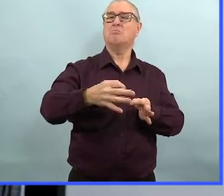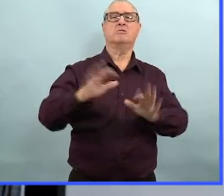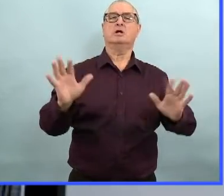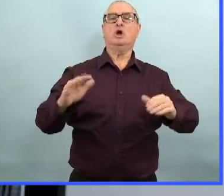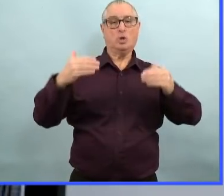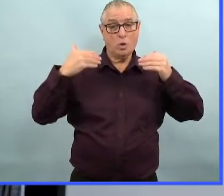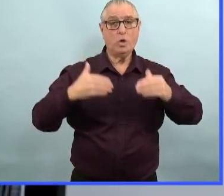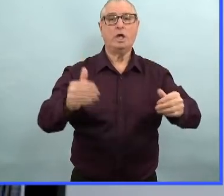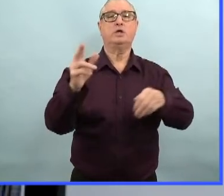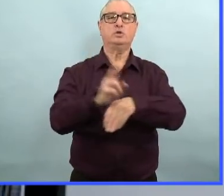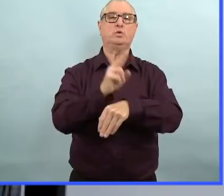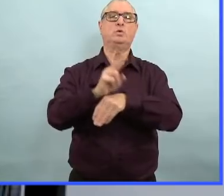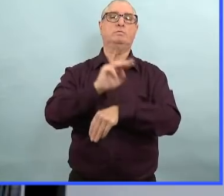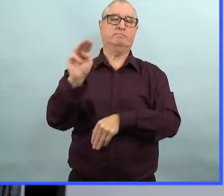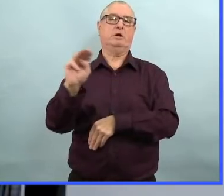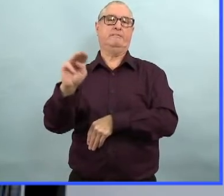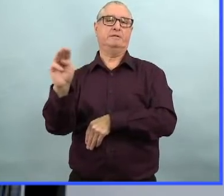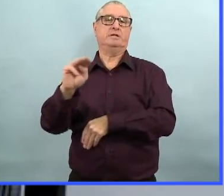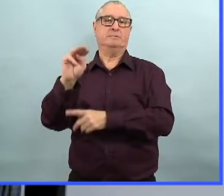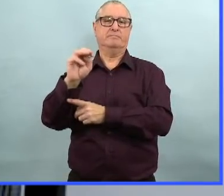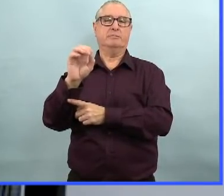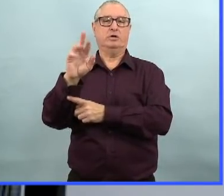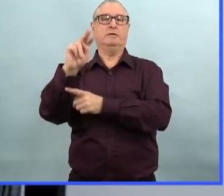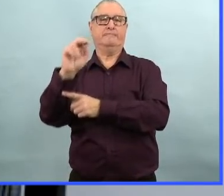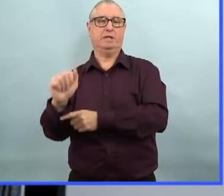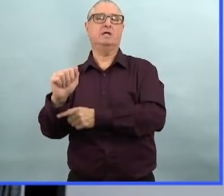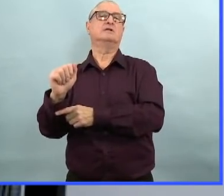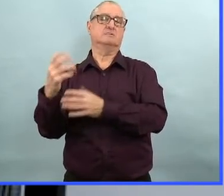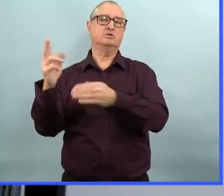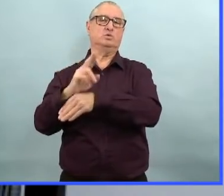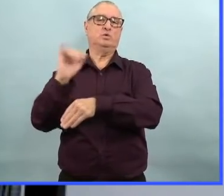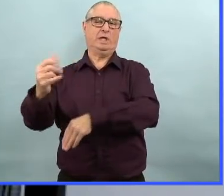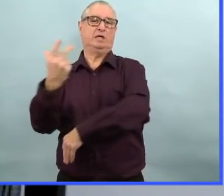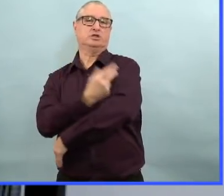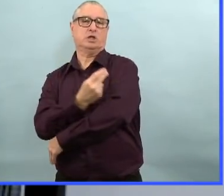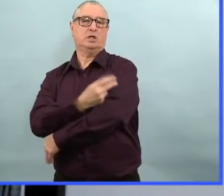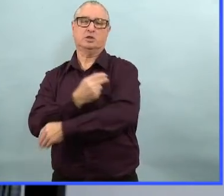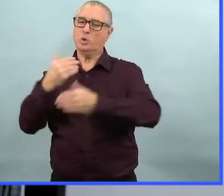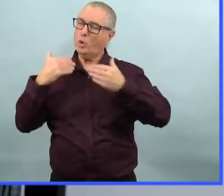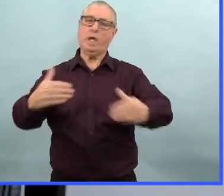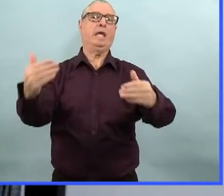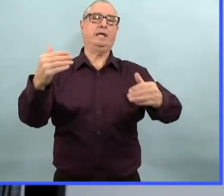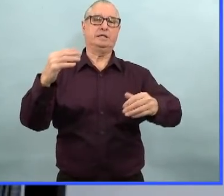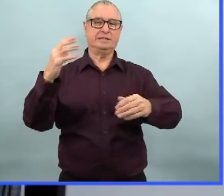is still consistent with our approach throughout the vaccine campaign our advice remains that where